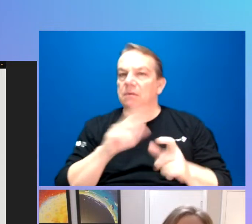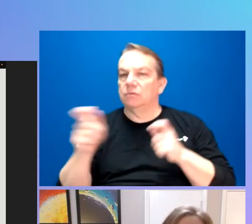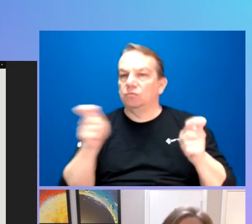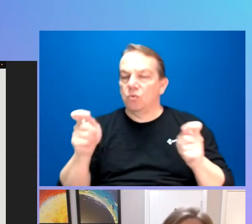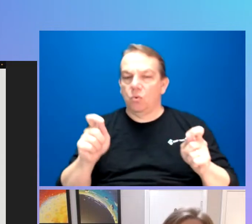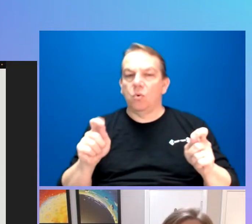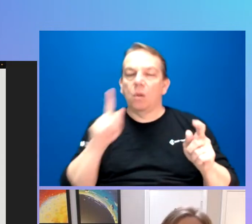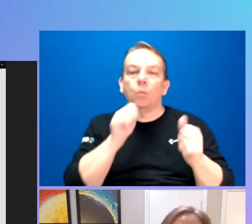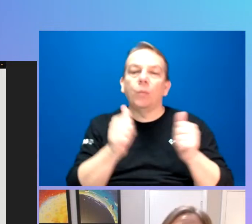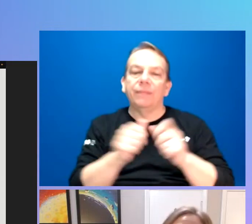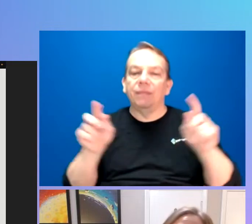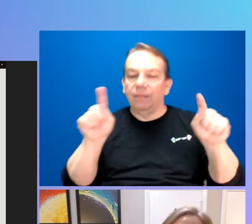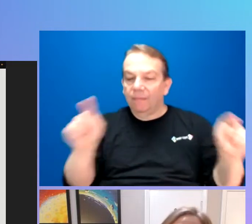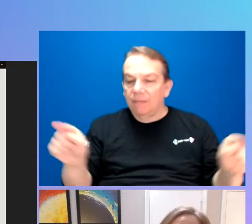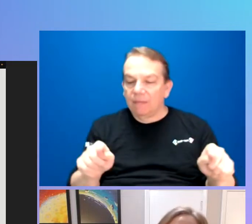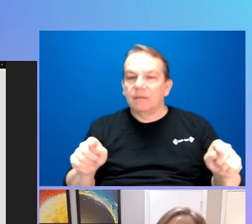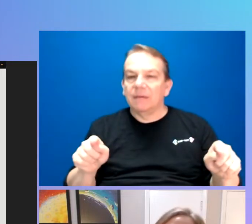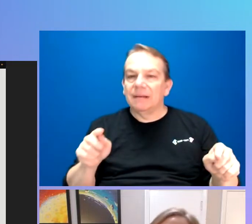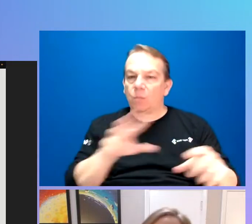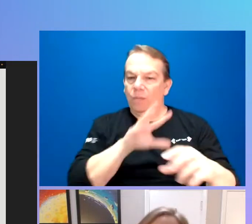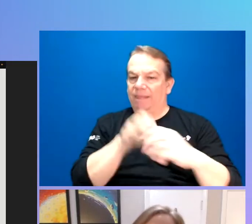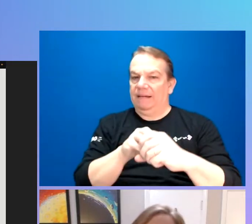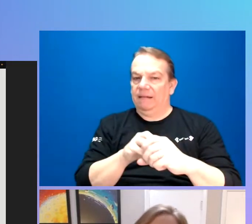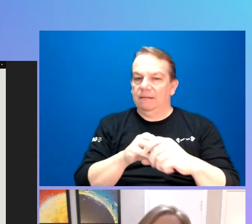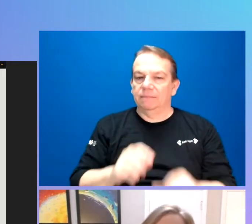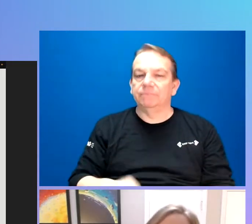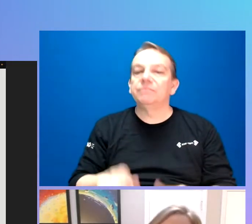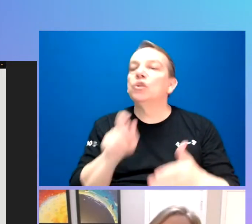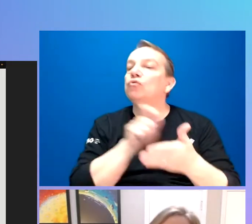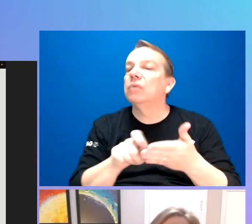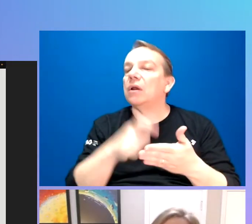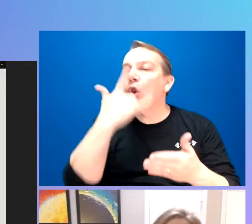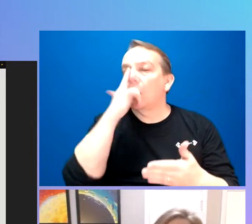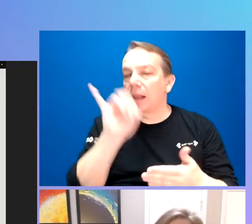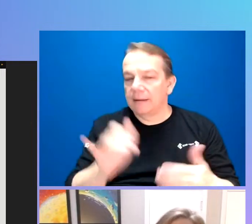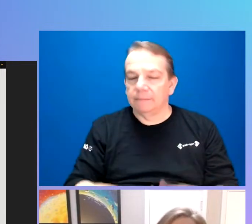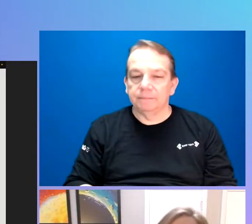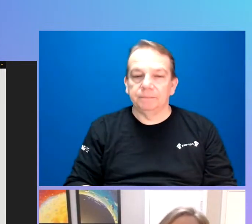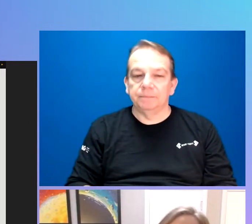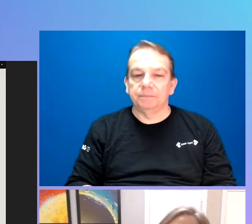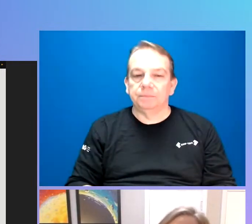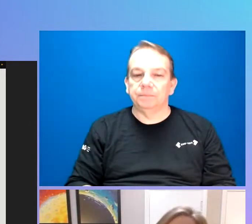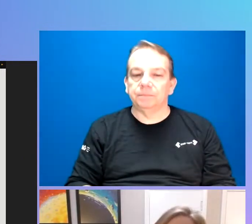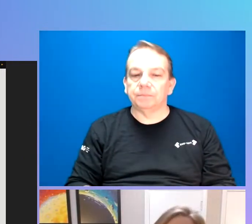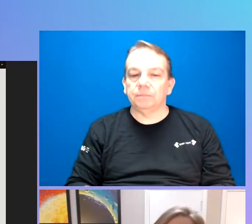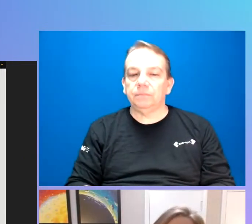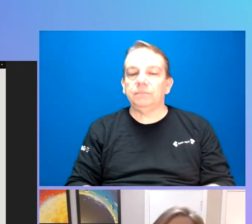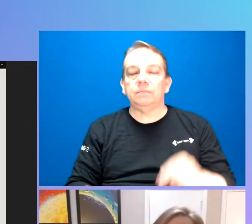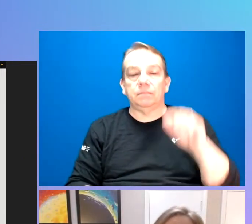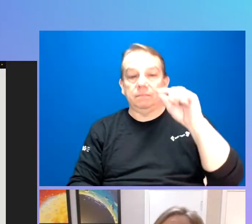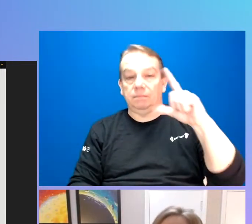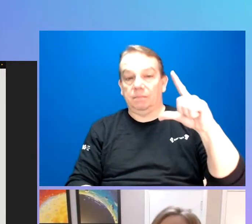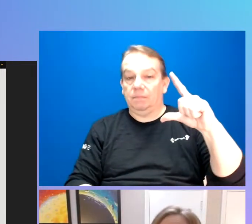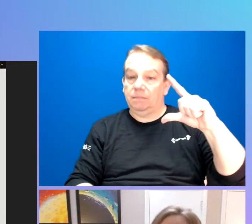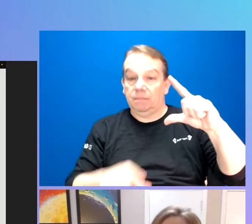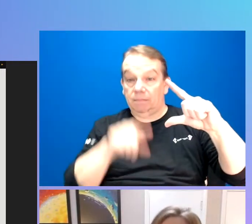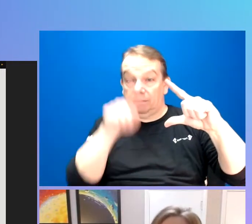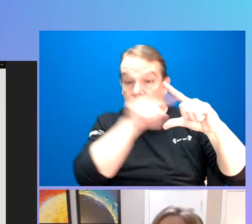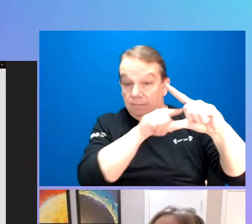end tags. The start tag is written like this. We have an open opening angular bracket,